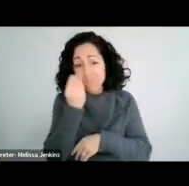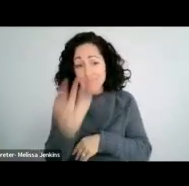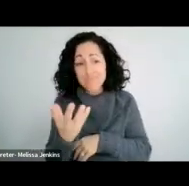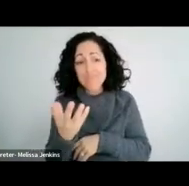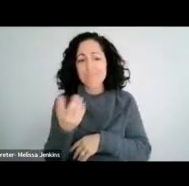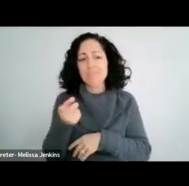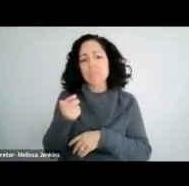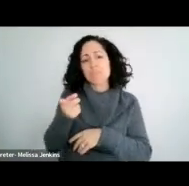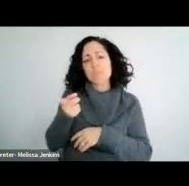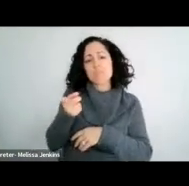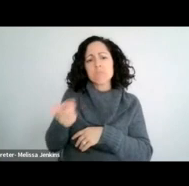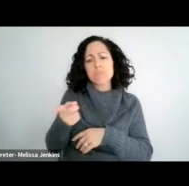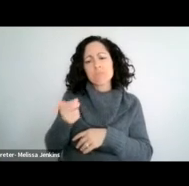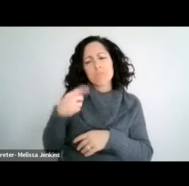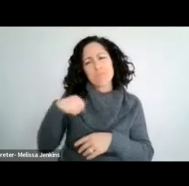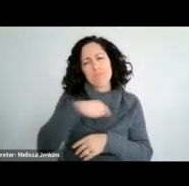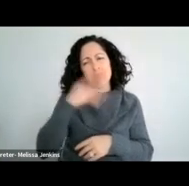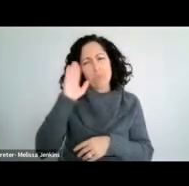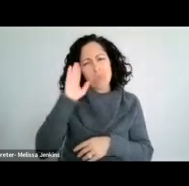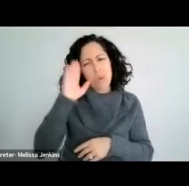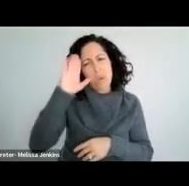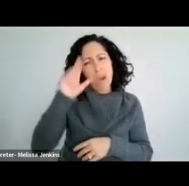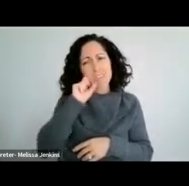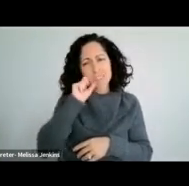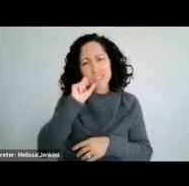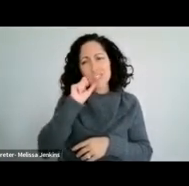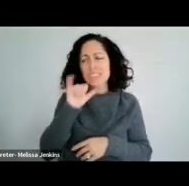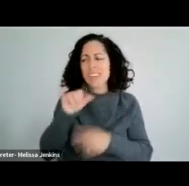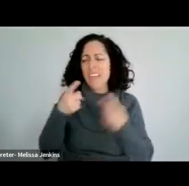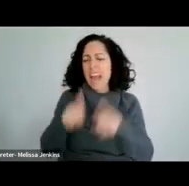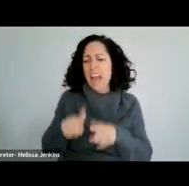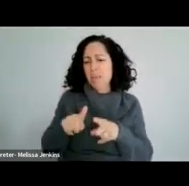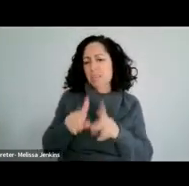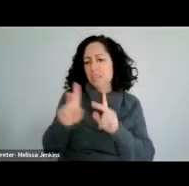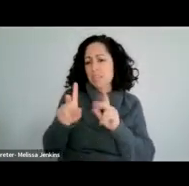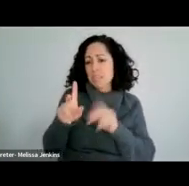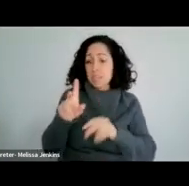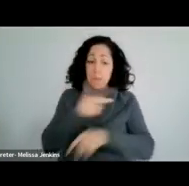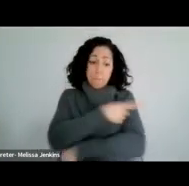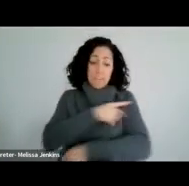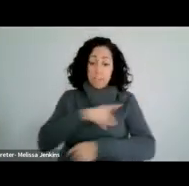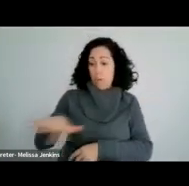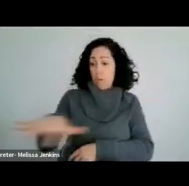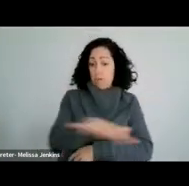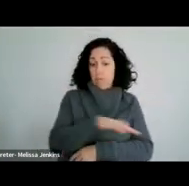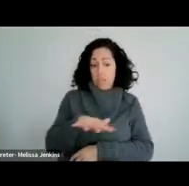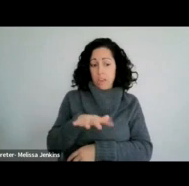in Usher syndrome and occurs in over 30 percent of patients.